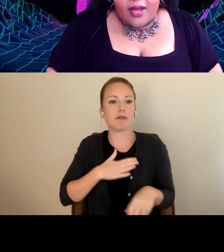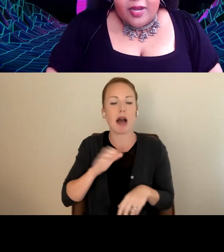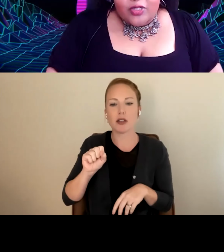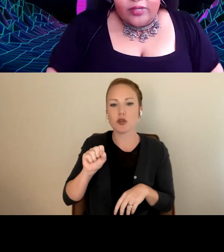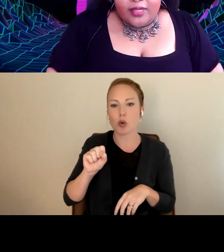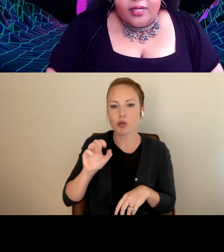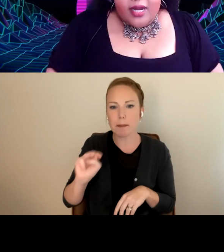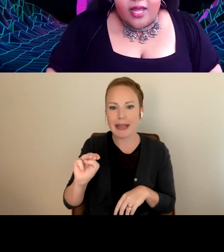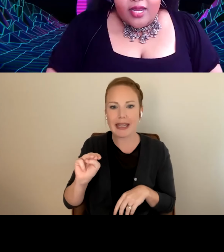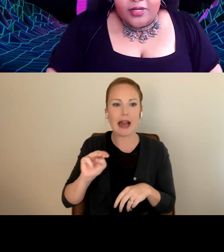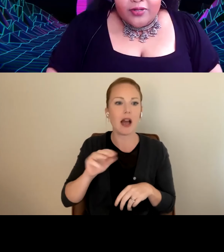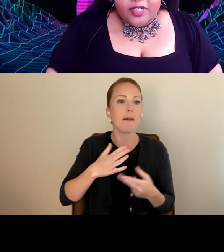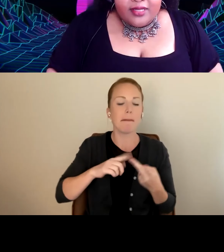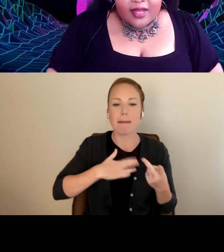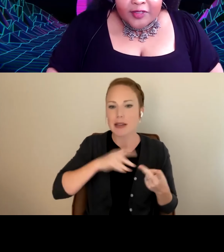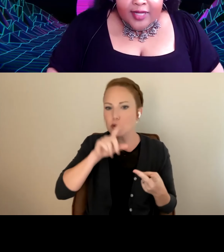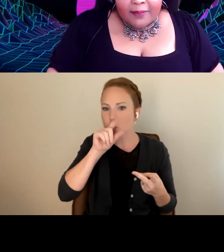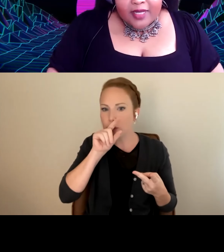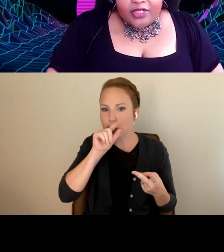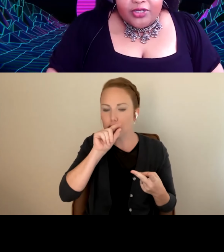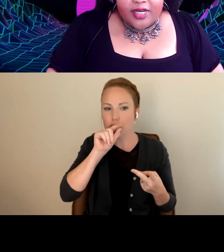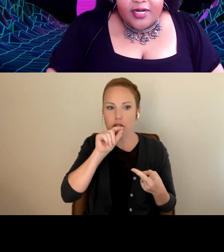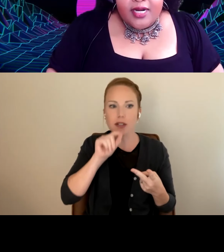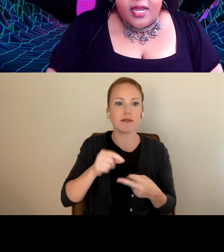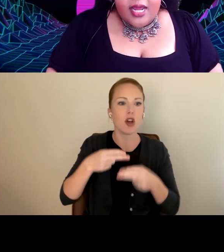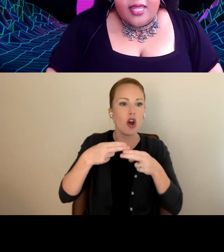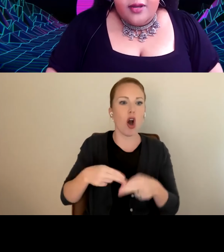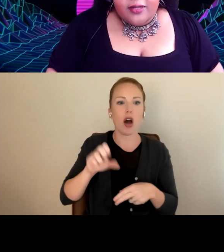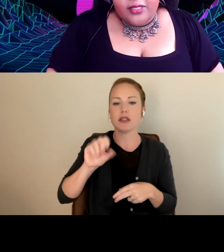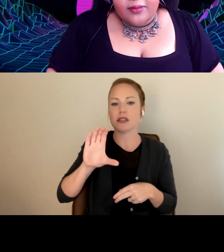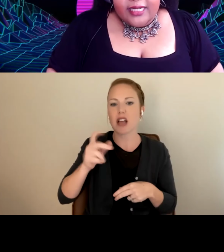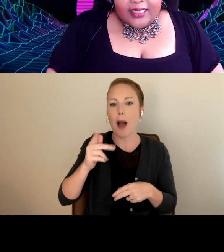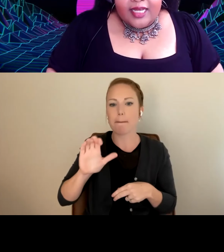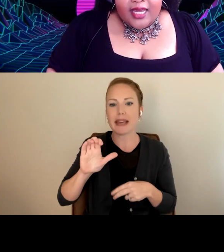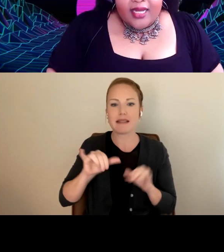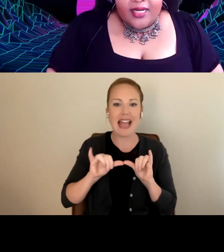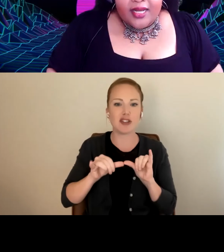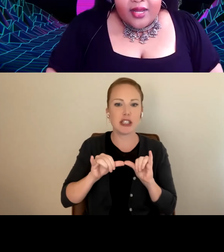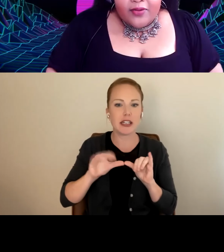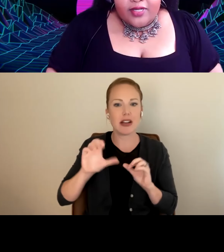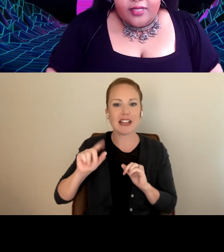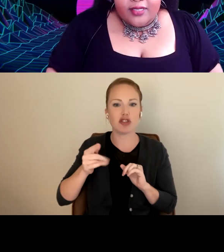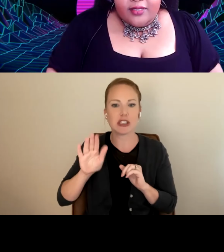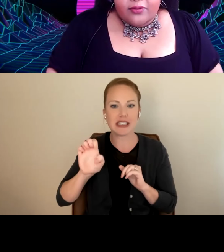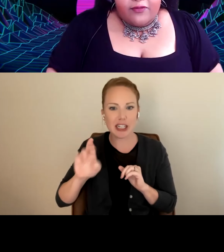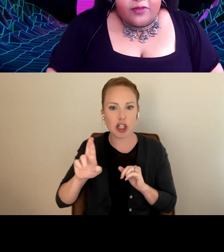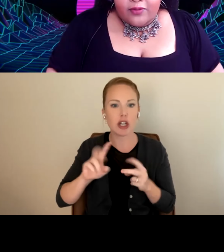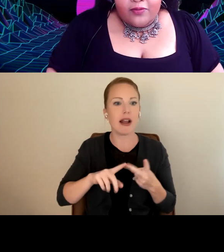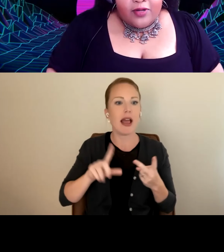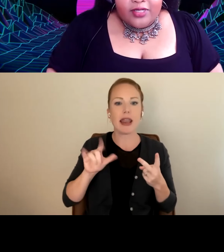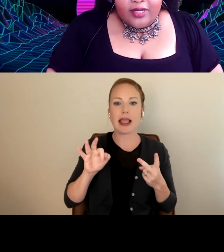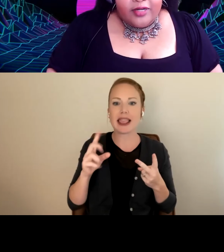my Twitter handle which is @scopicEngineer, and also LinkedIn, which if you want to connect with